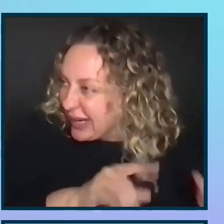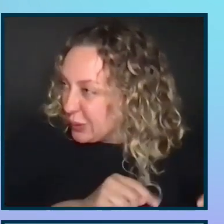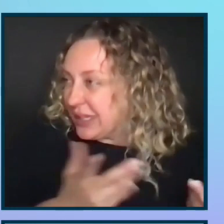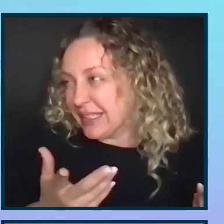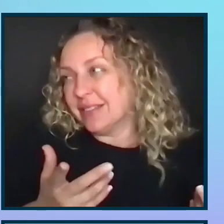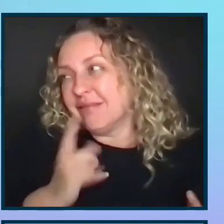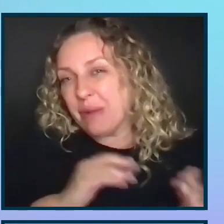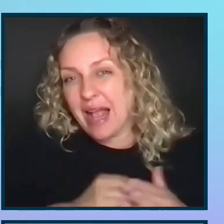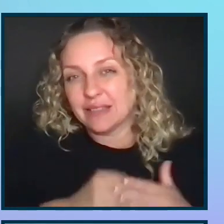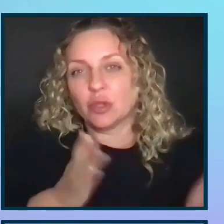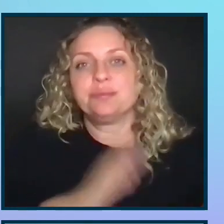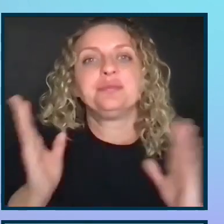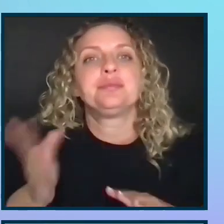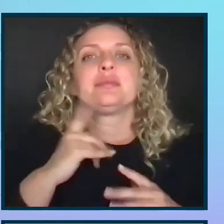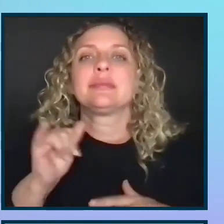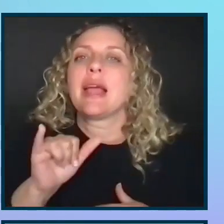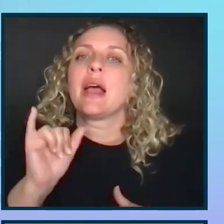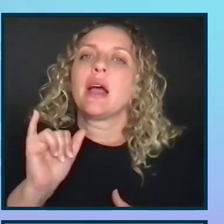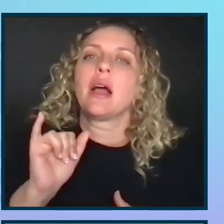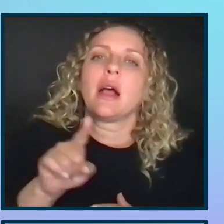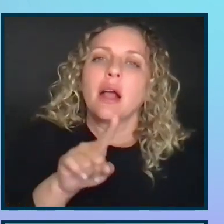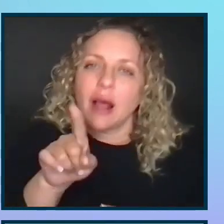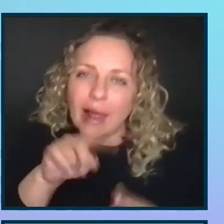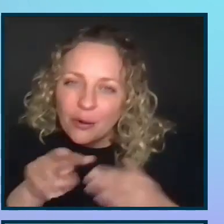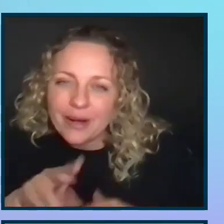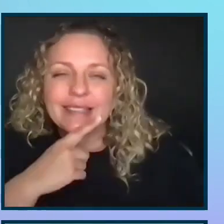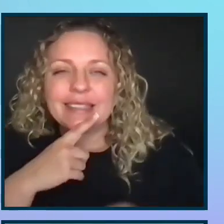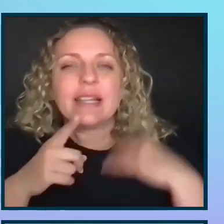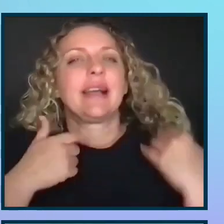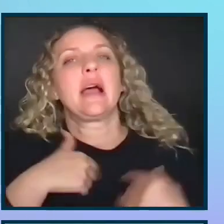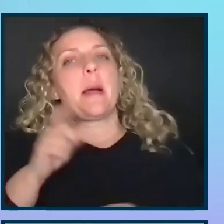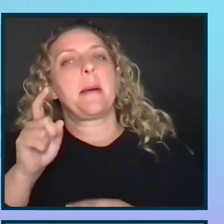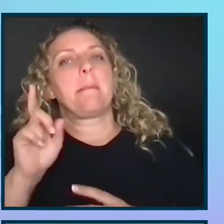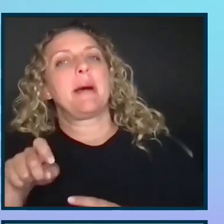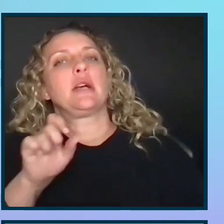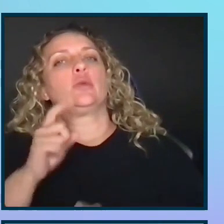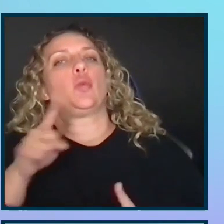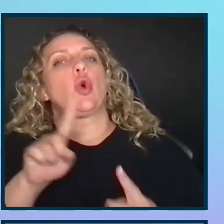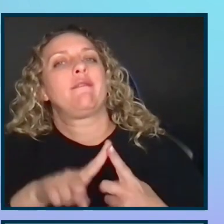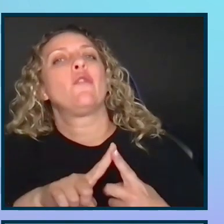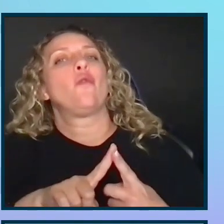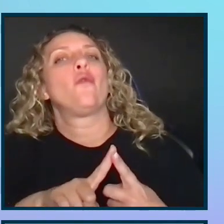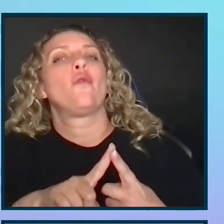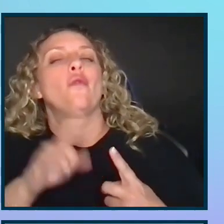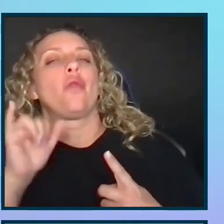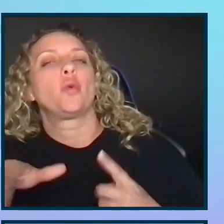because it's masked by the thumbnails. There we go. Experiences must work for our customers with cognitive language and auditory challenges.